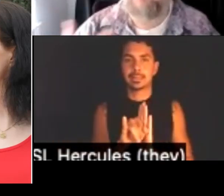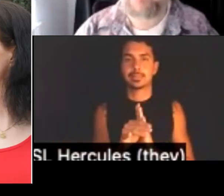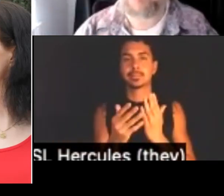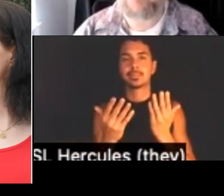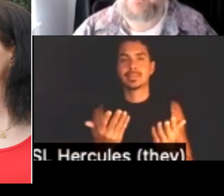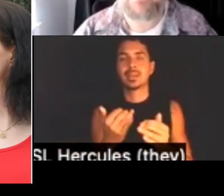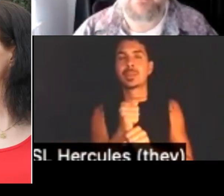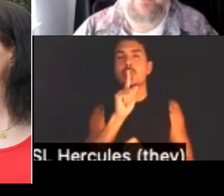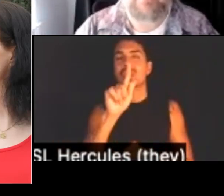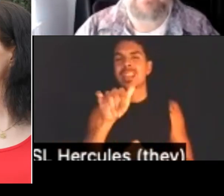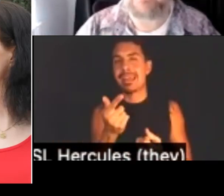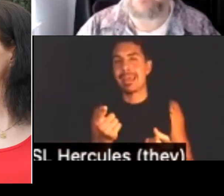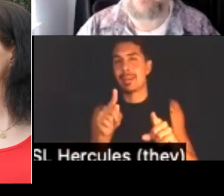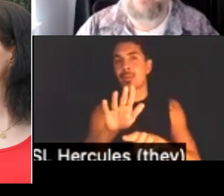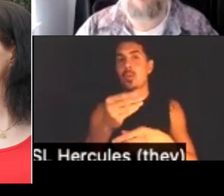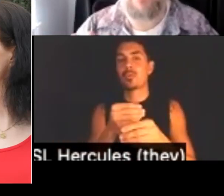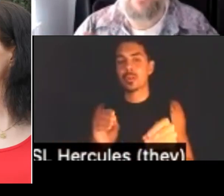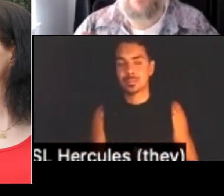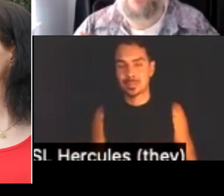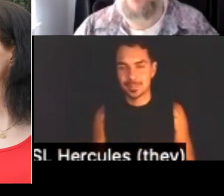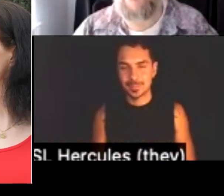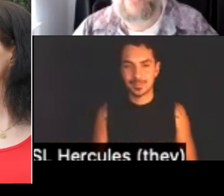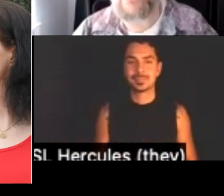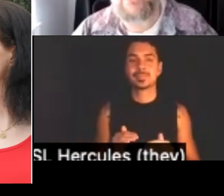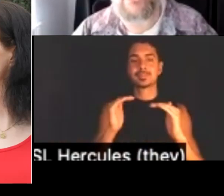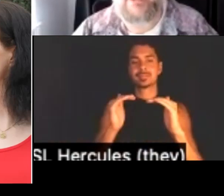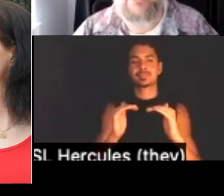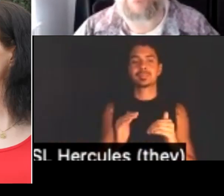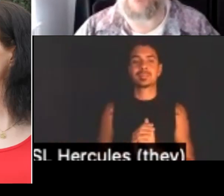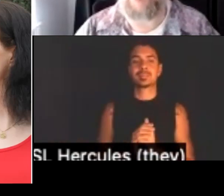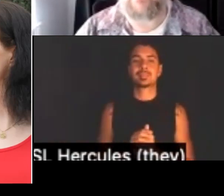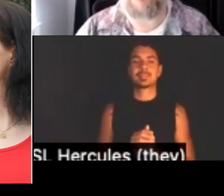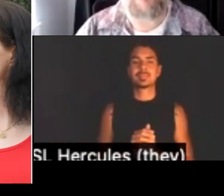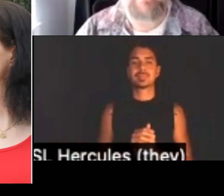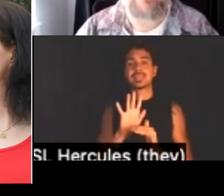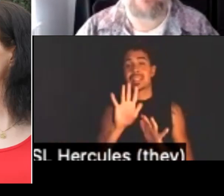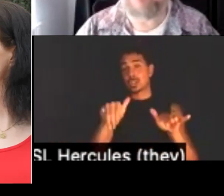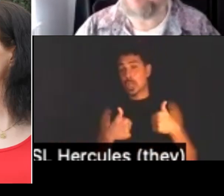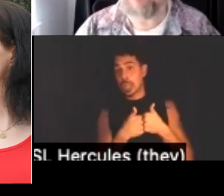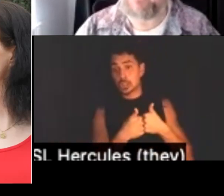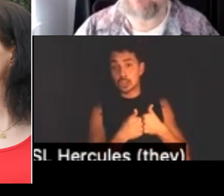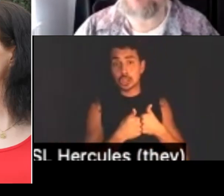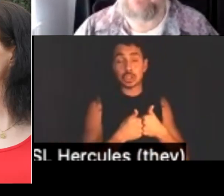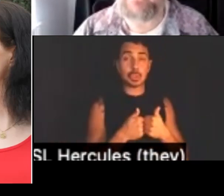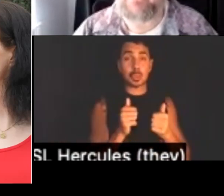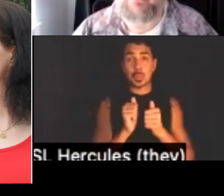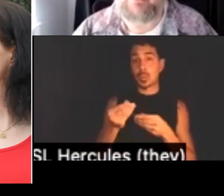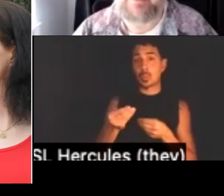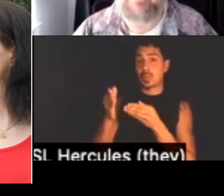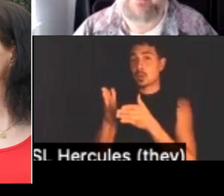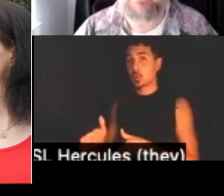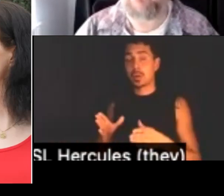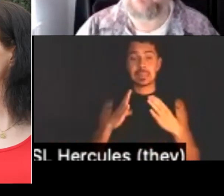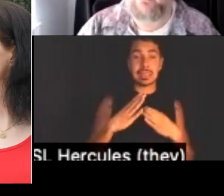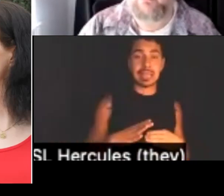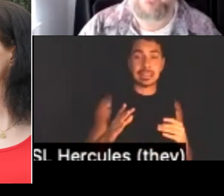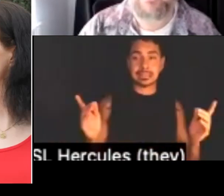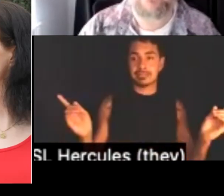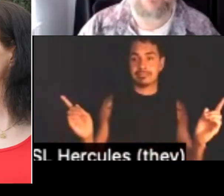And then sometimes clients are faced with the challenge of their provider presuming a causality or correlation